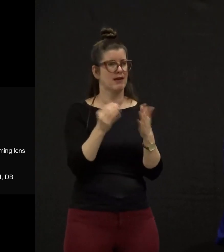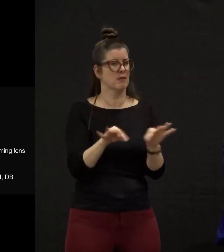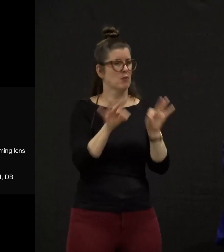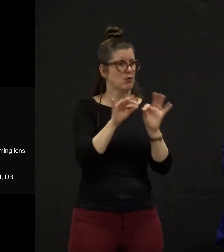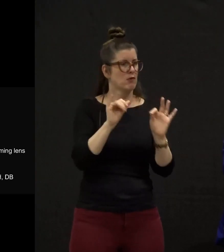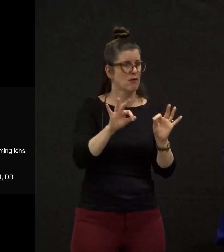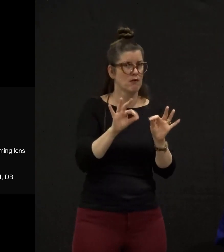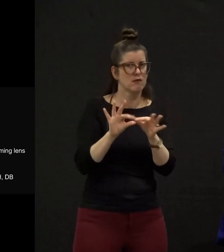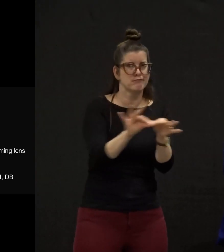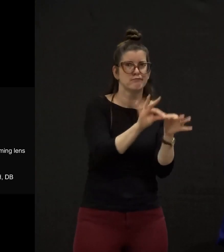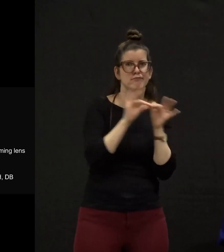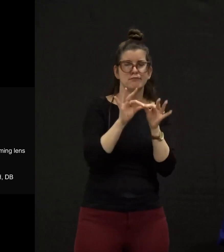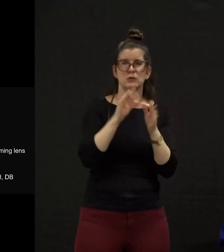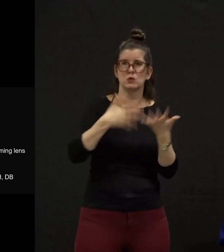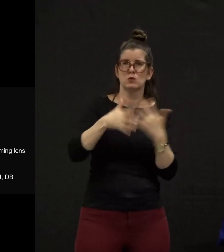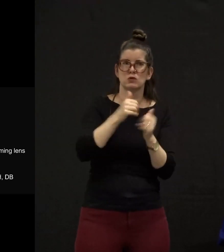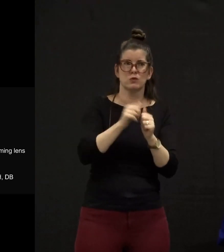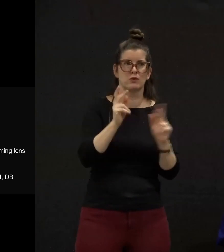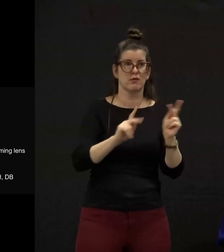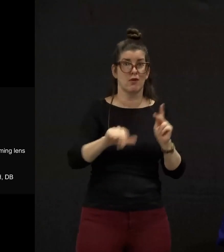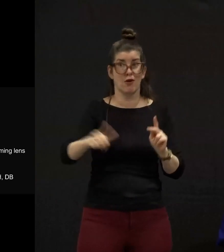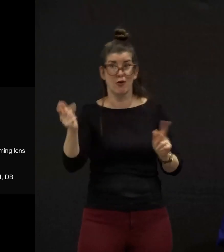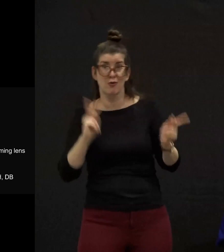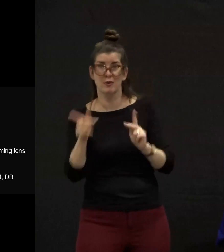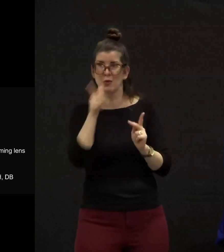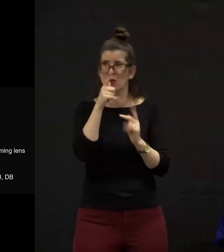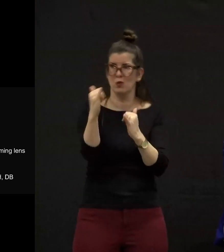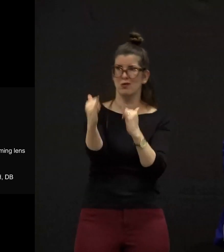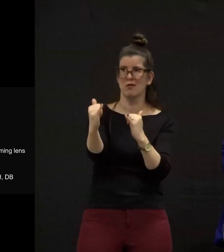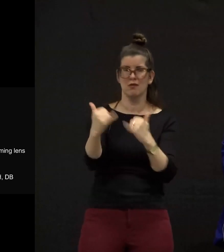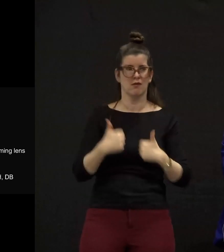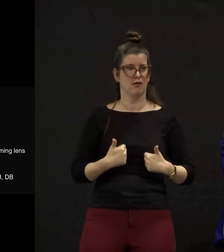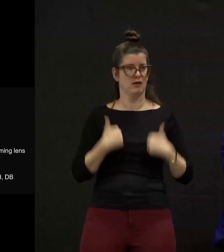peers and families who can share in that lived experience with the child.